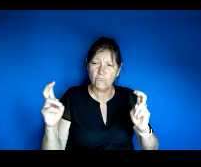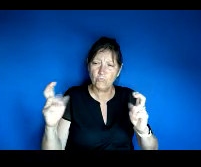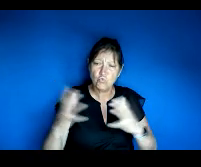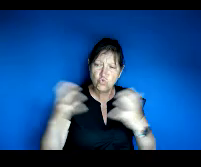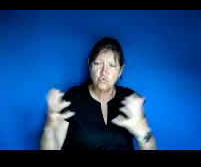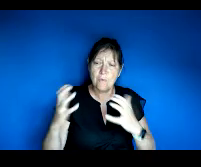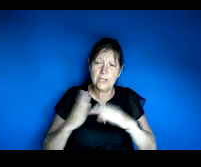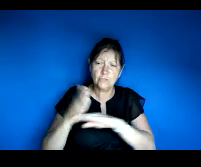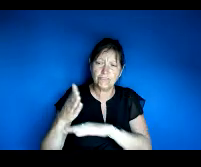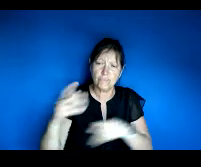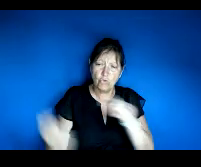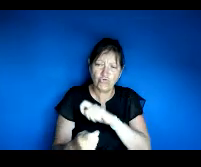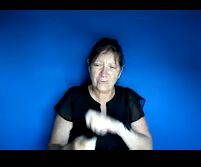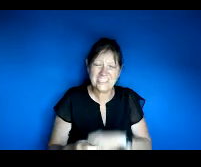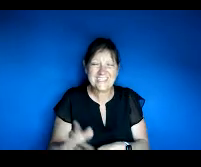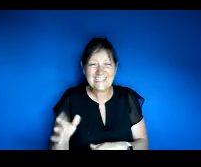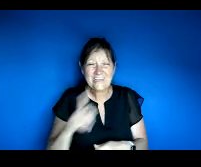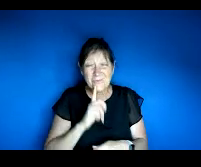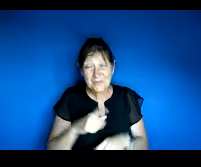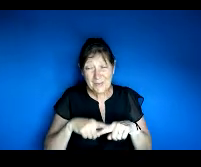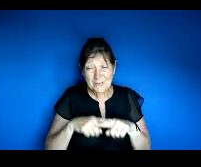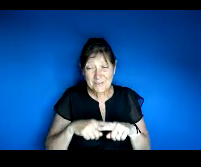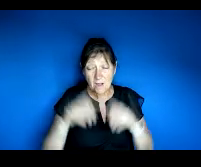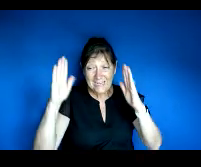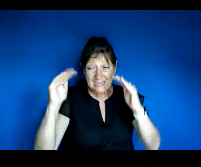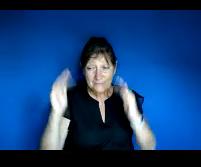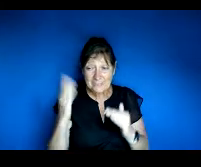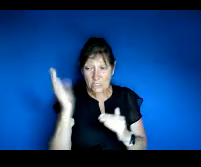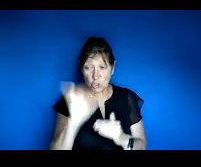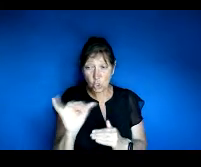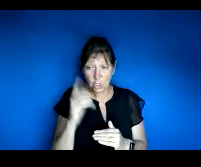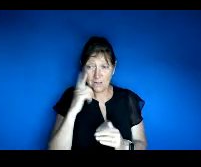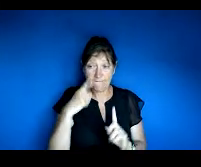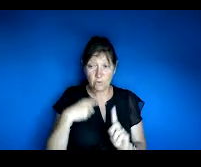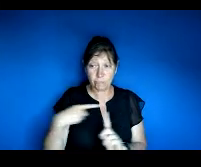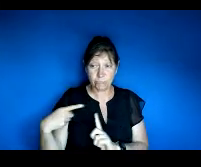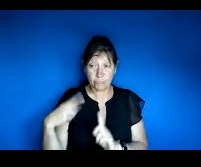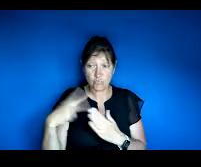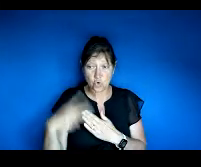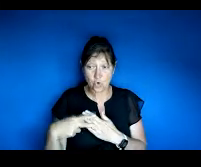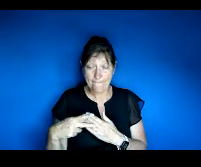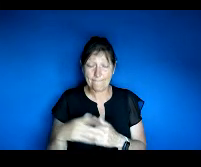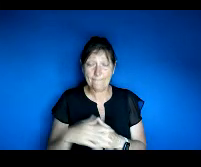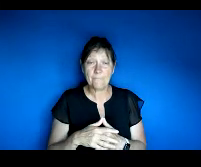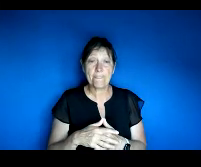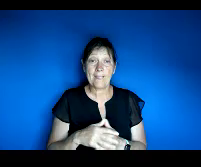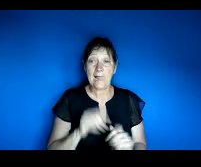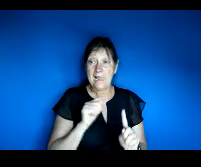It's really about kind of what the expectations in the specific course or program are, and whether or not a specific type